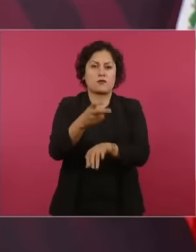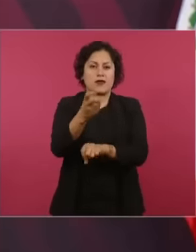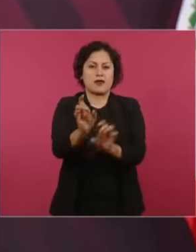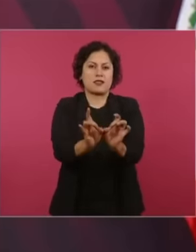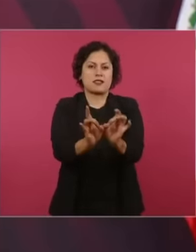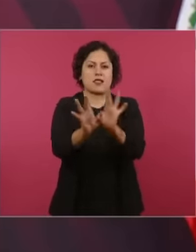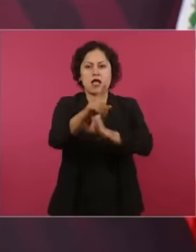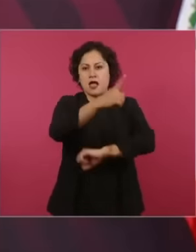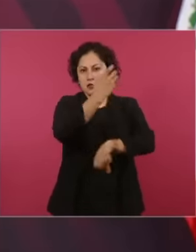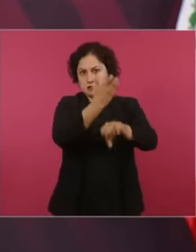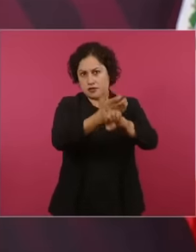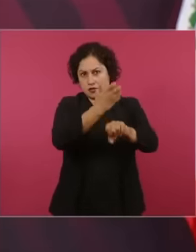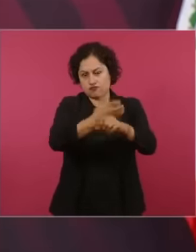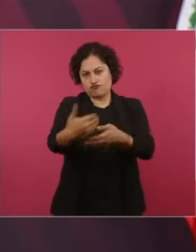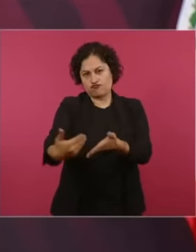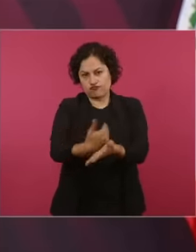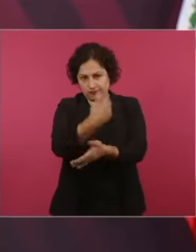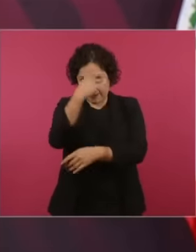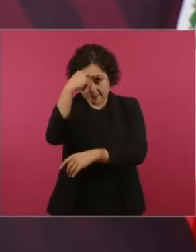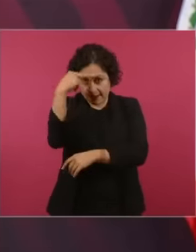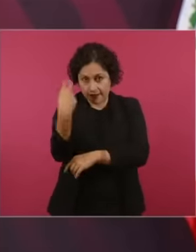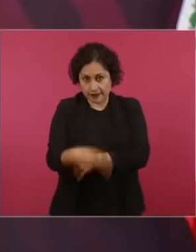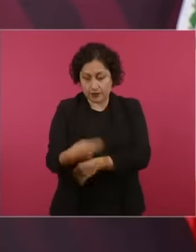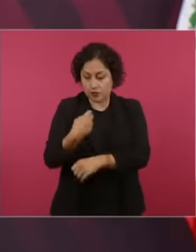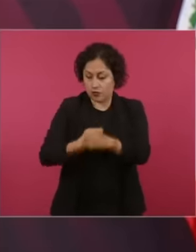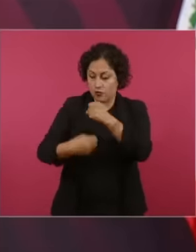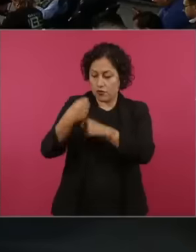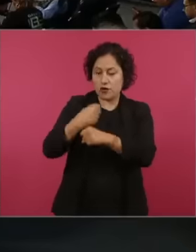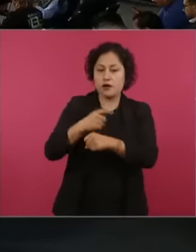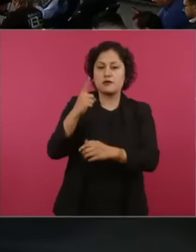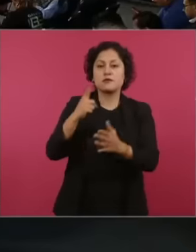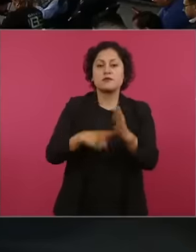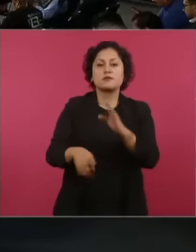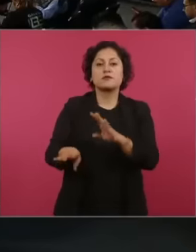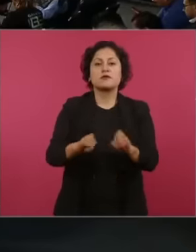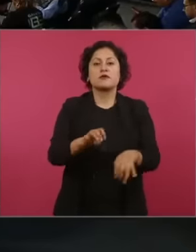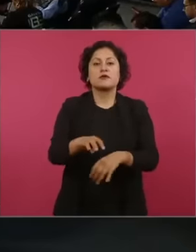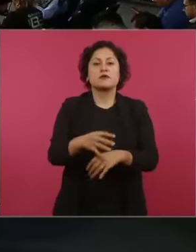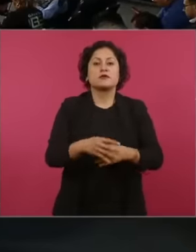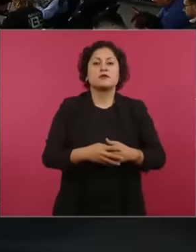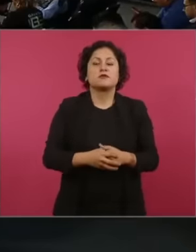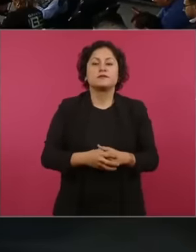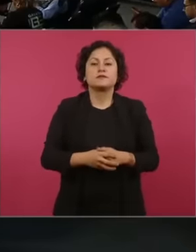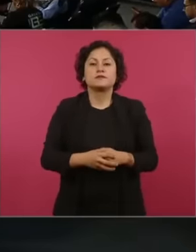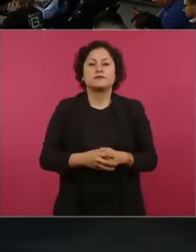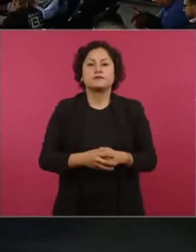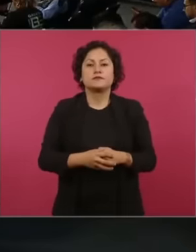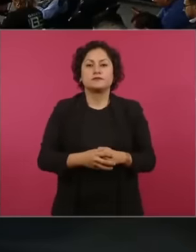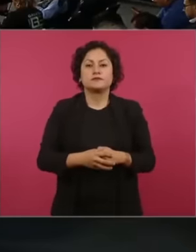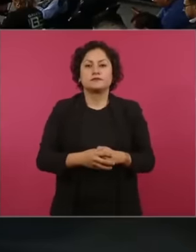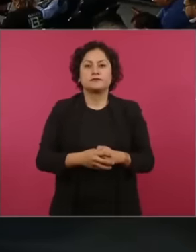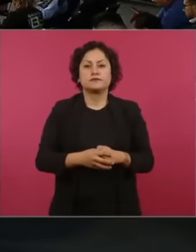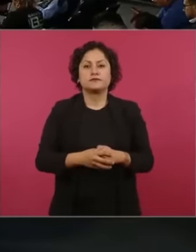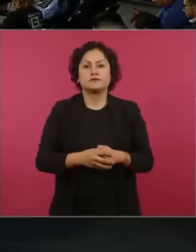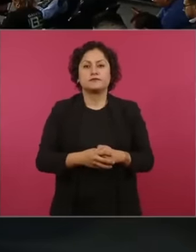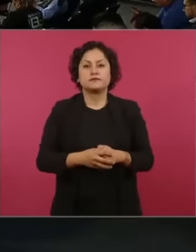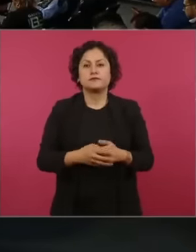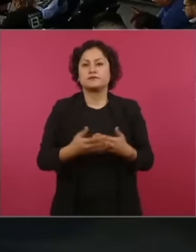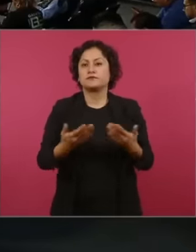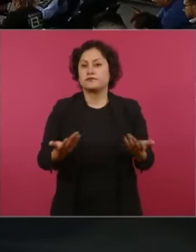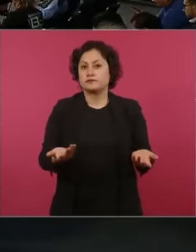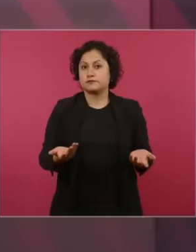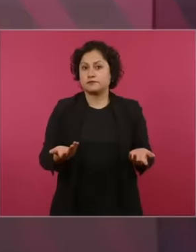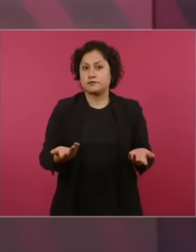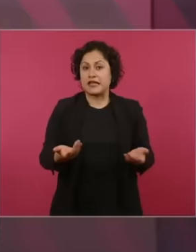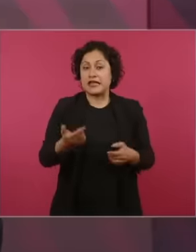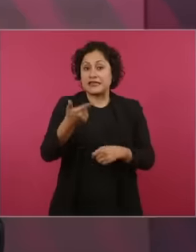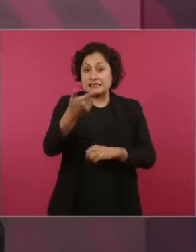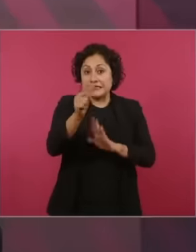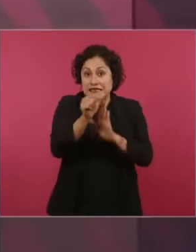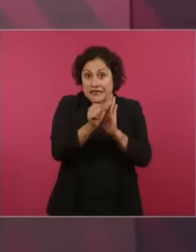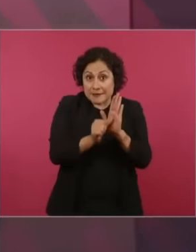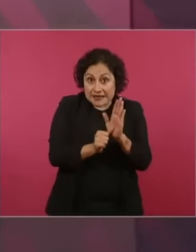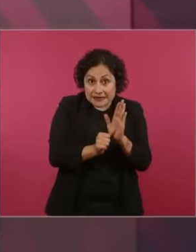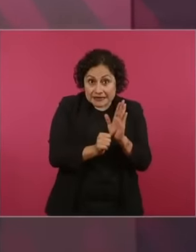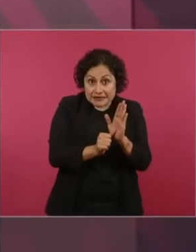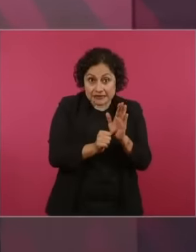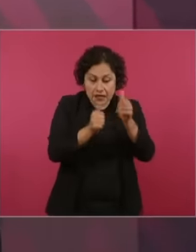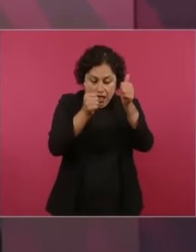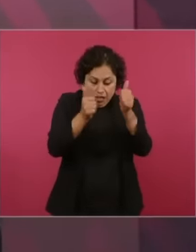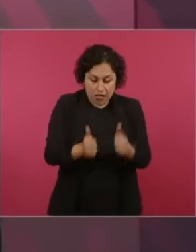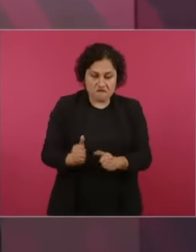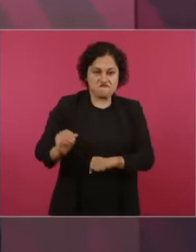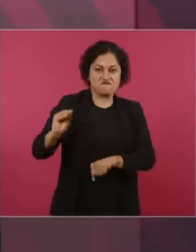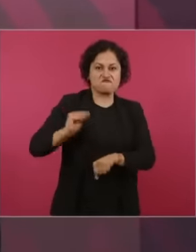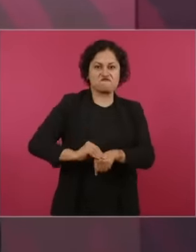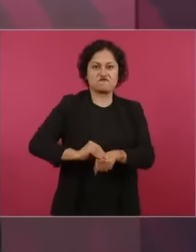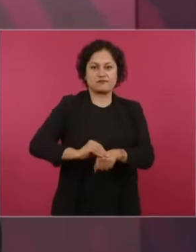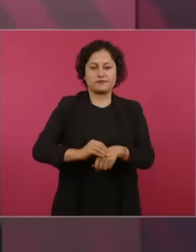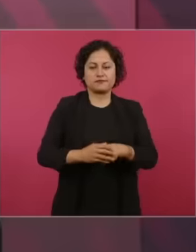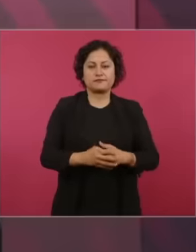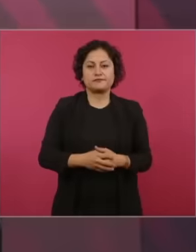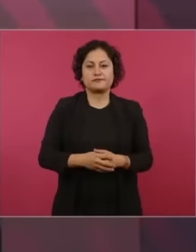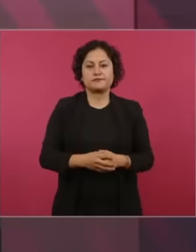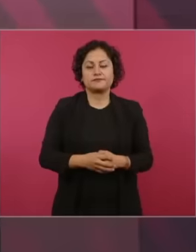in 1914. They took 7 months in our territory